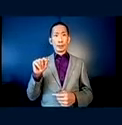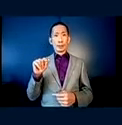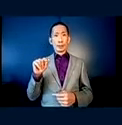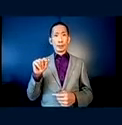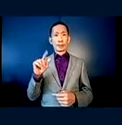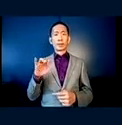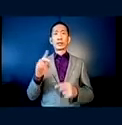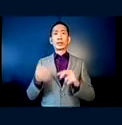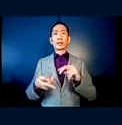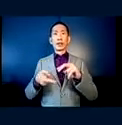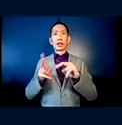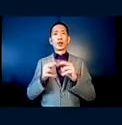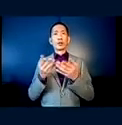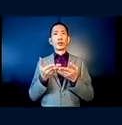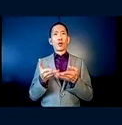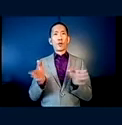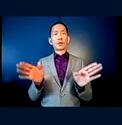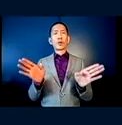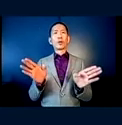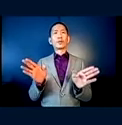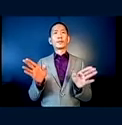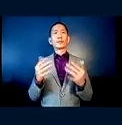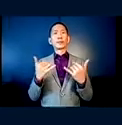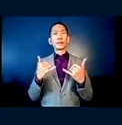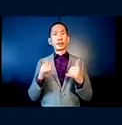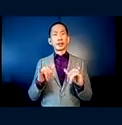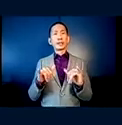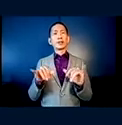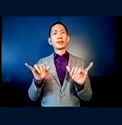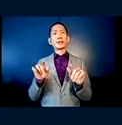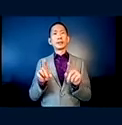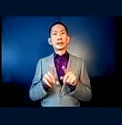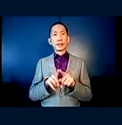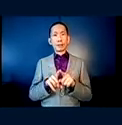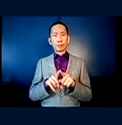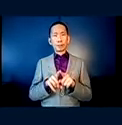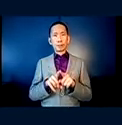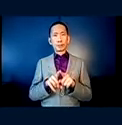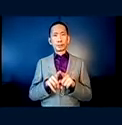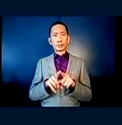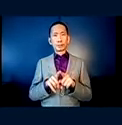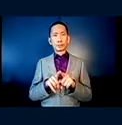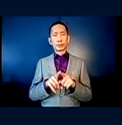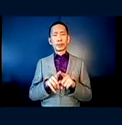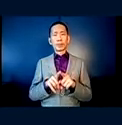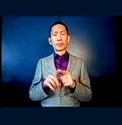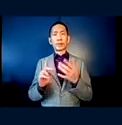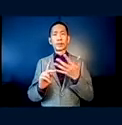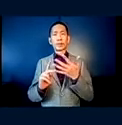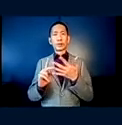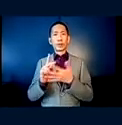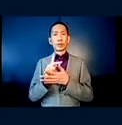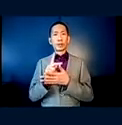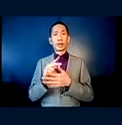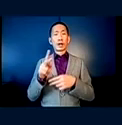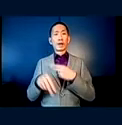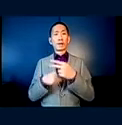19, BLUE FOR FY20, AND JUST INCREASE OVERALL, STILL PRETTY MUCH THE SAME PRIORITIZATION OF